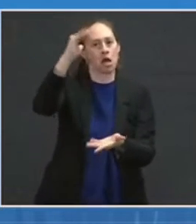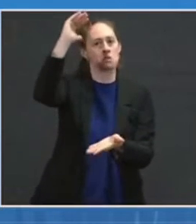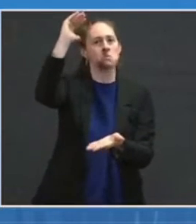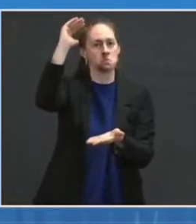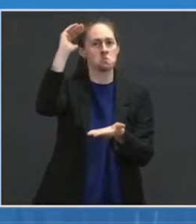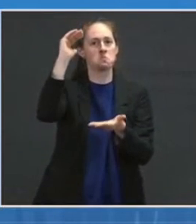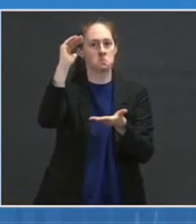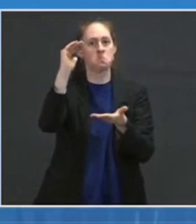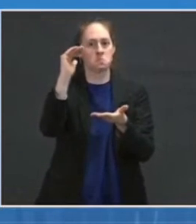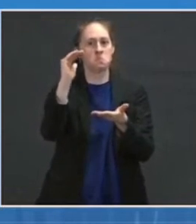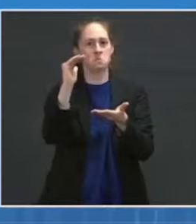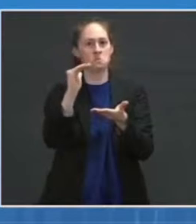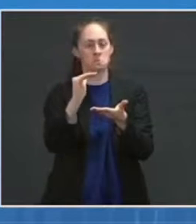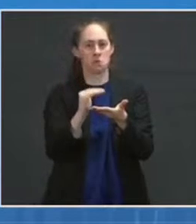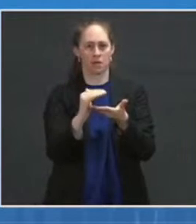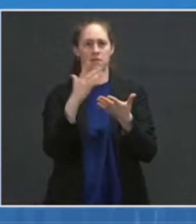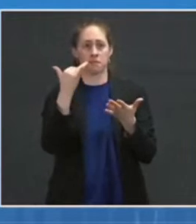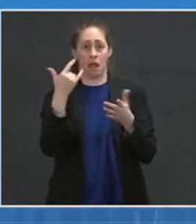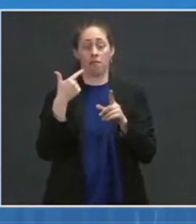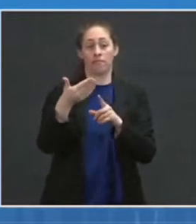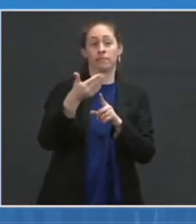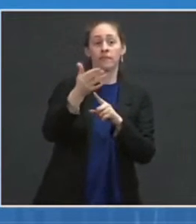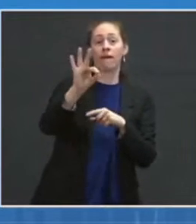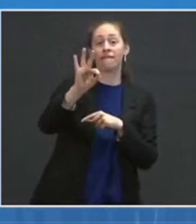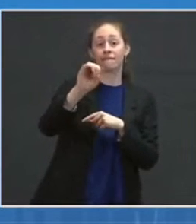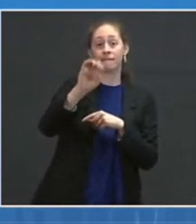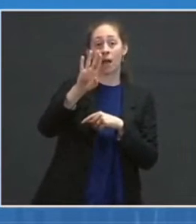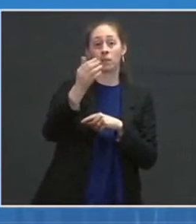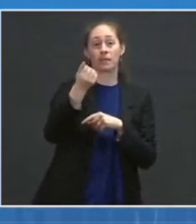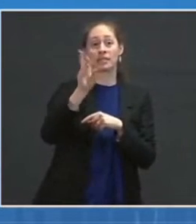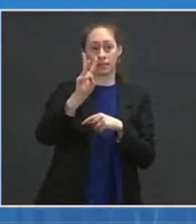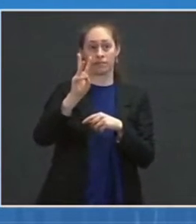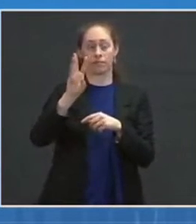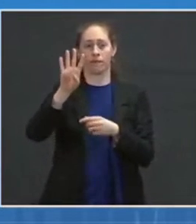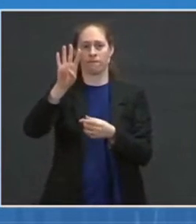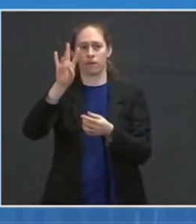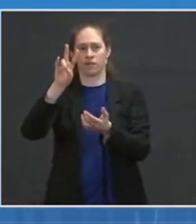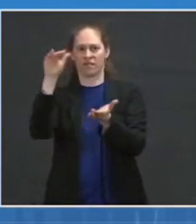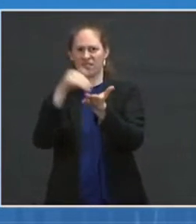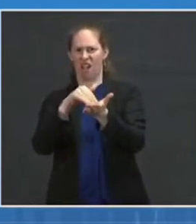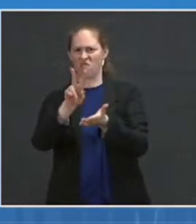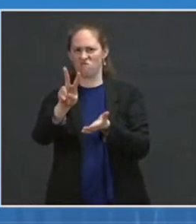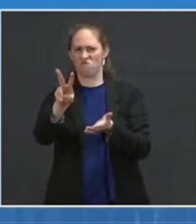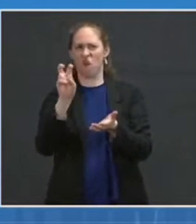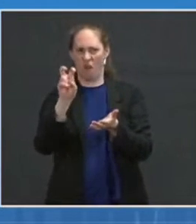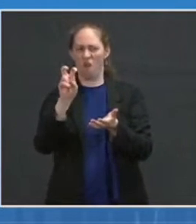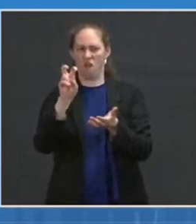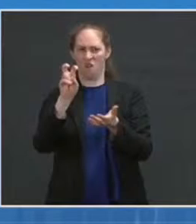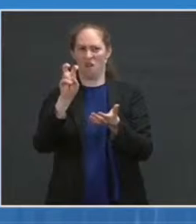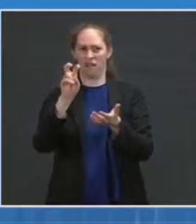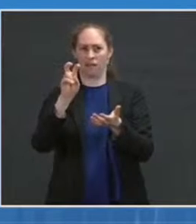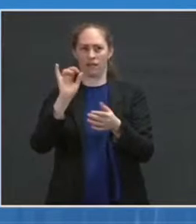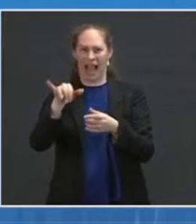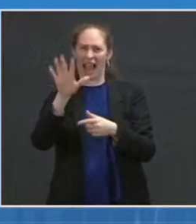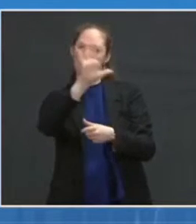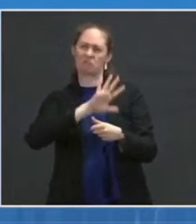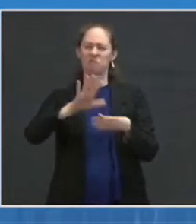NUMBER OF NEW HOSPITAL ADMISSIONS CONTINUES TO DROP. THE SEVEN DAY AVERAGE OF NEW